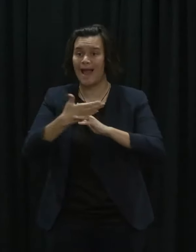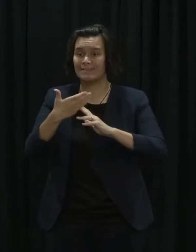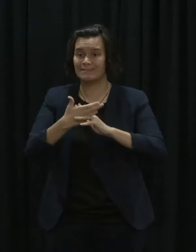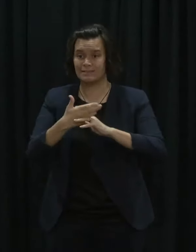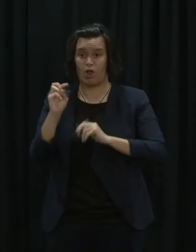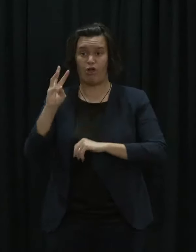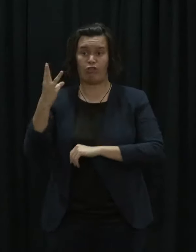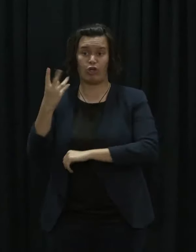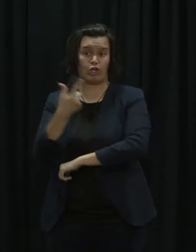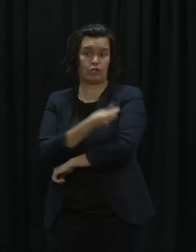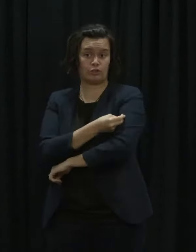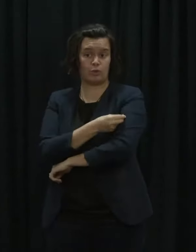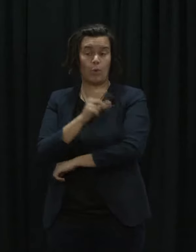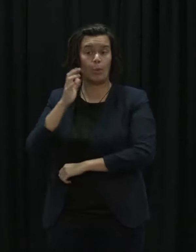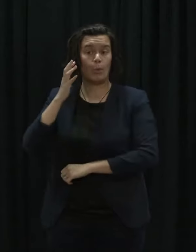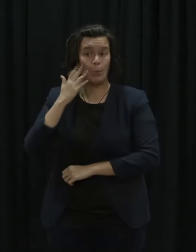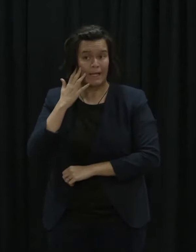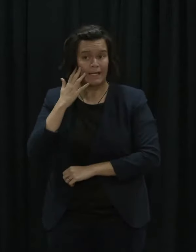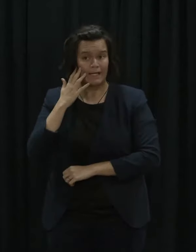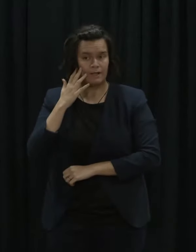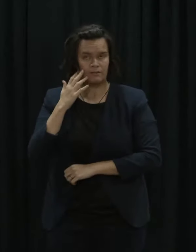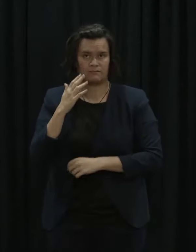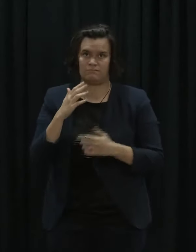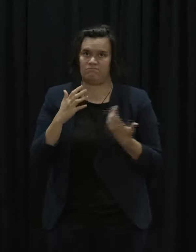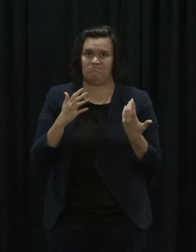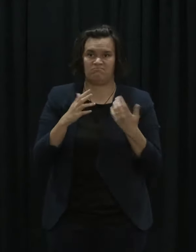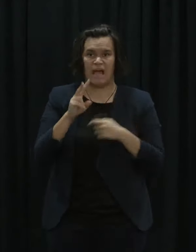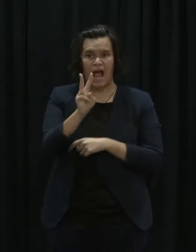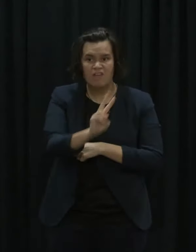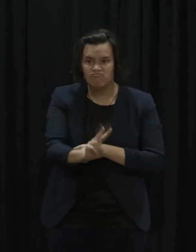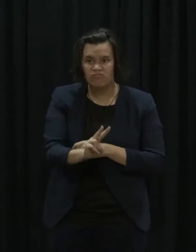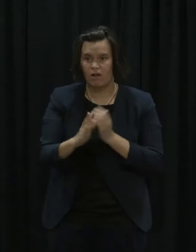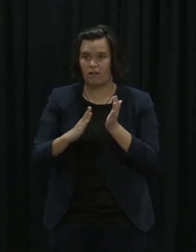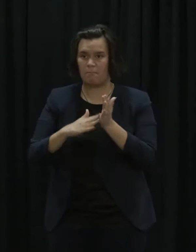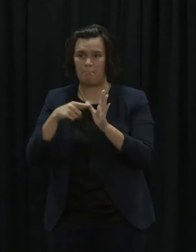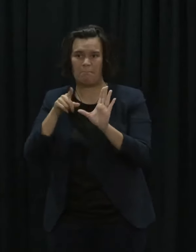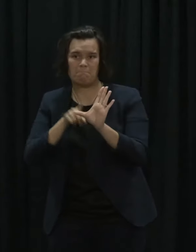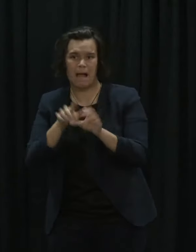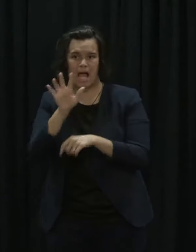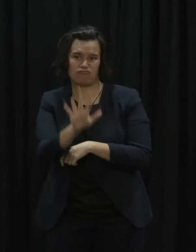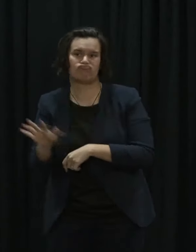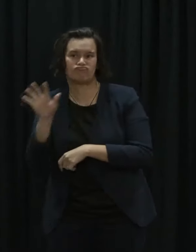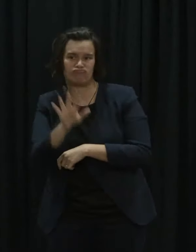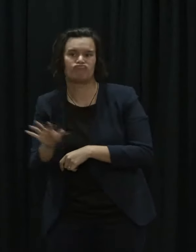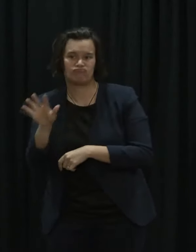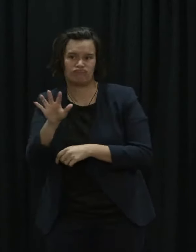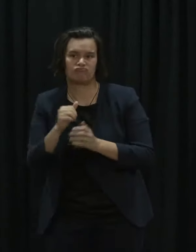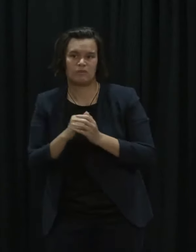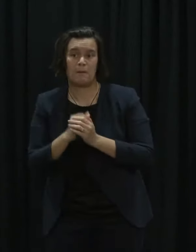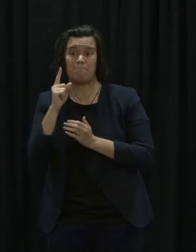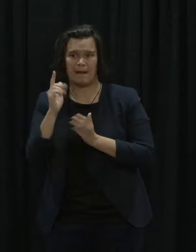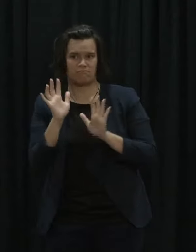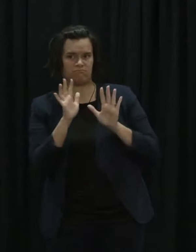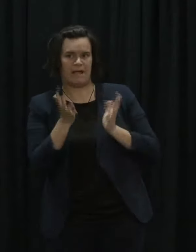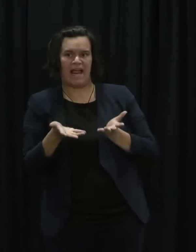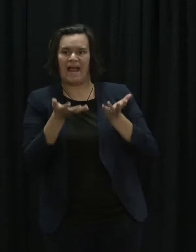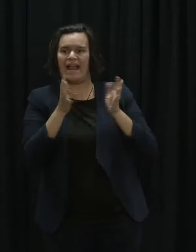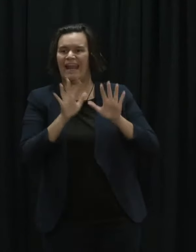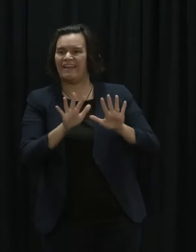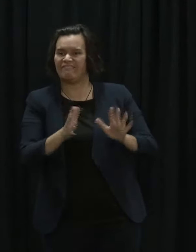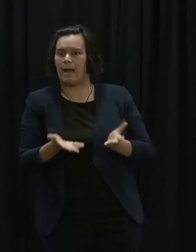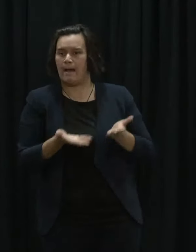for boosters are actually